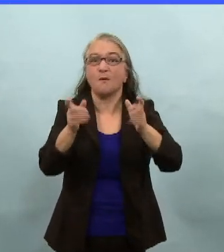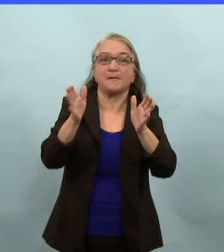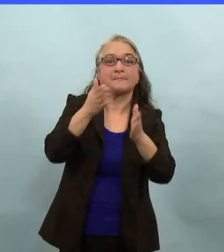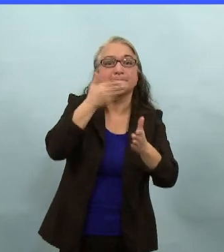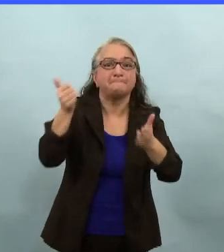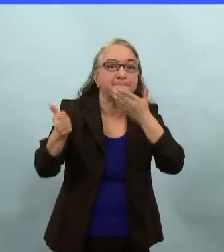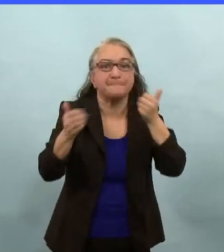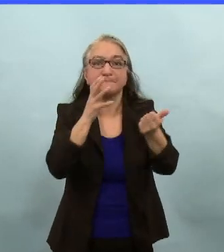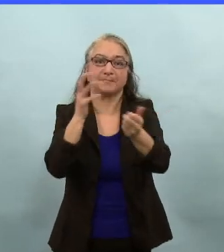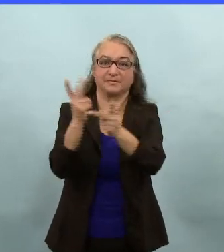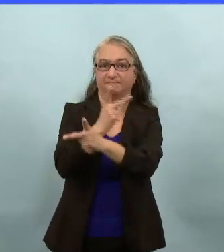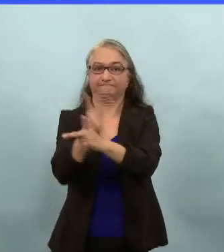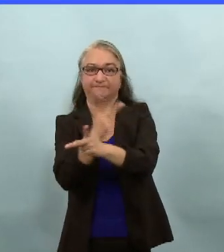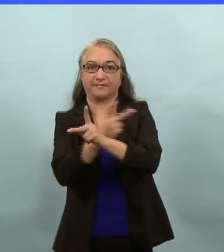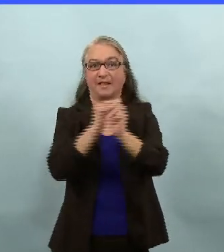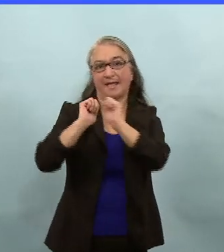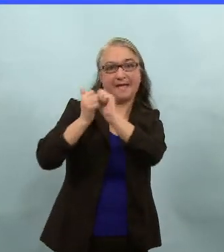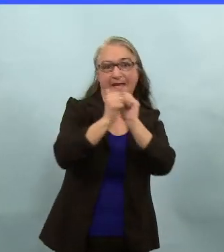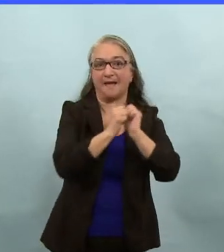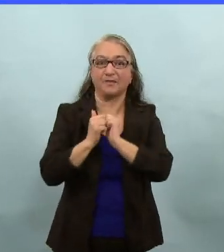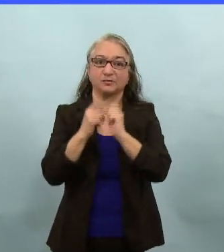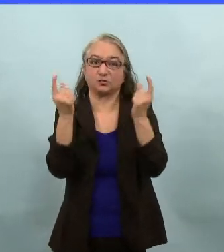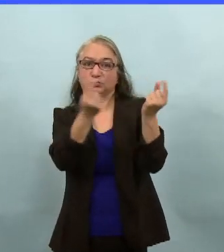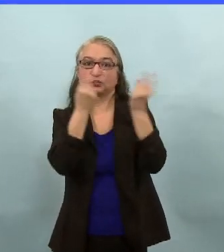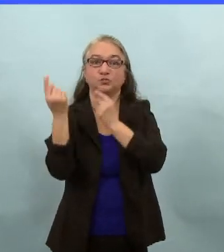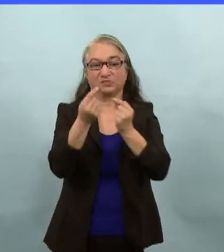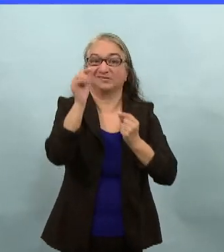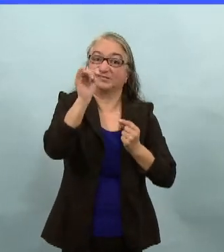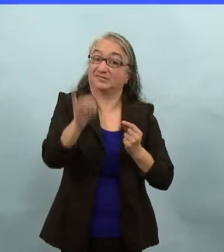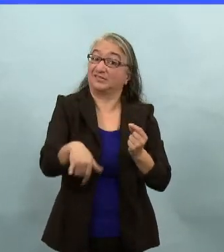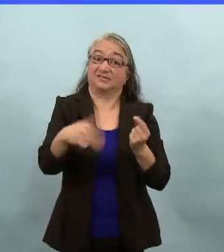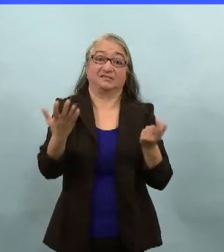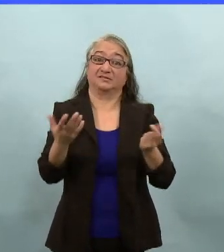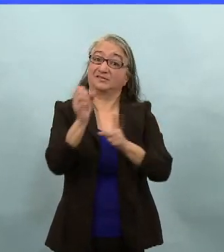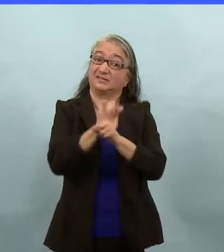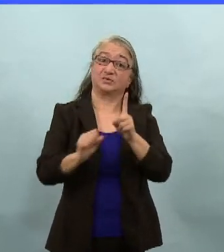is is suitable for the circumstances that we're in in relation to how this virus transmits